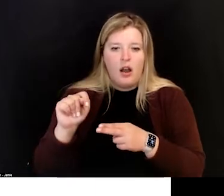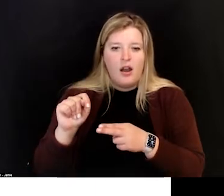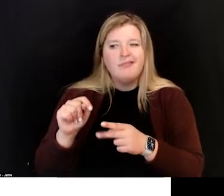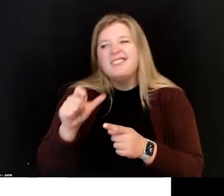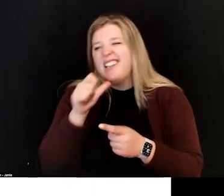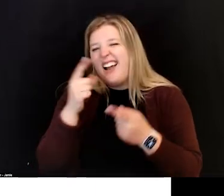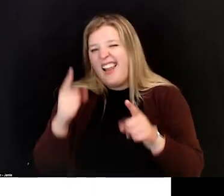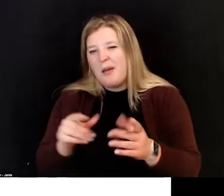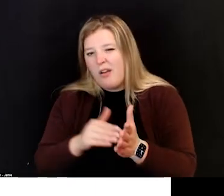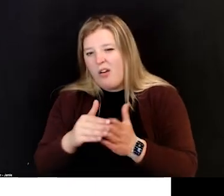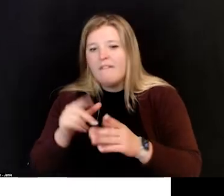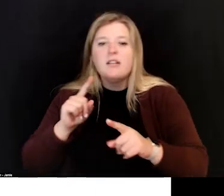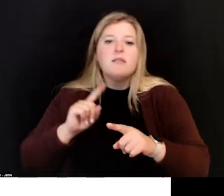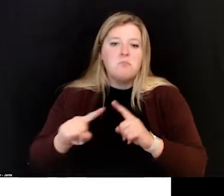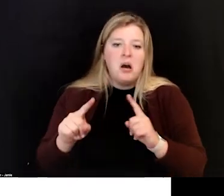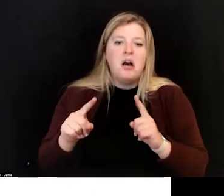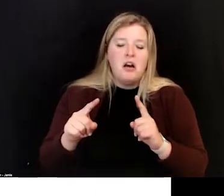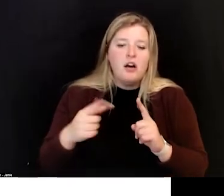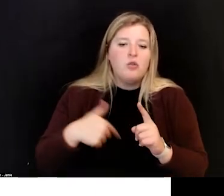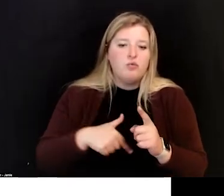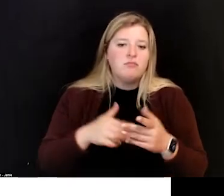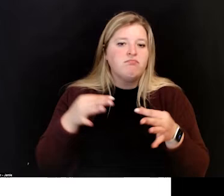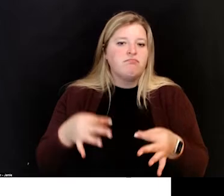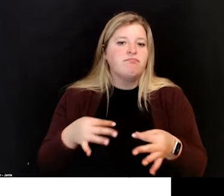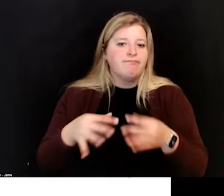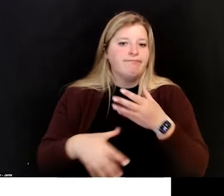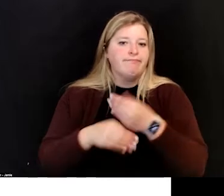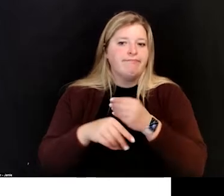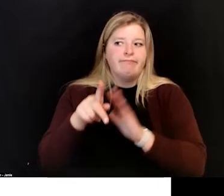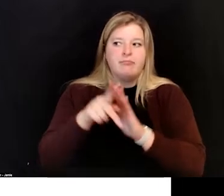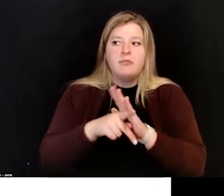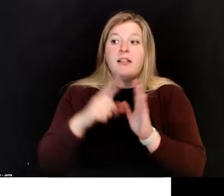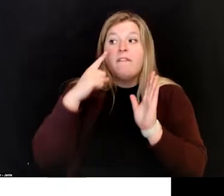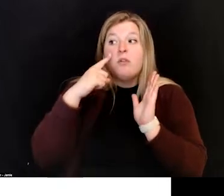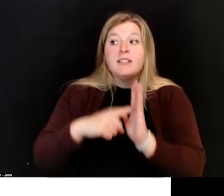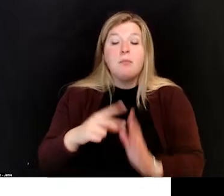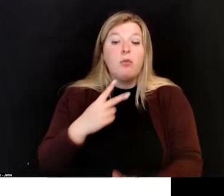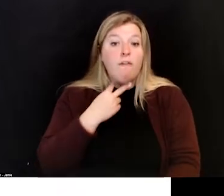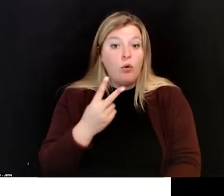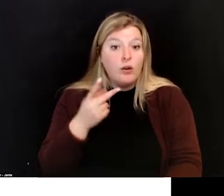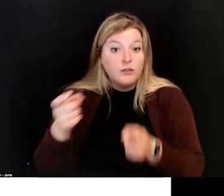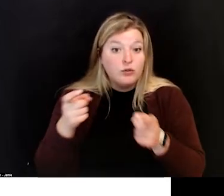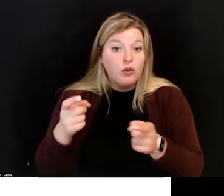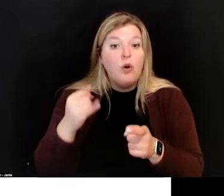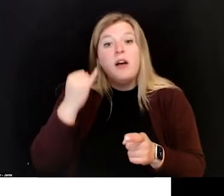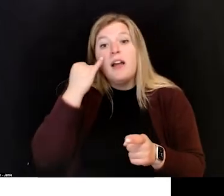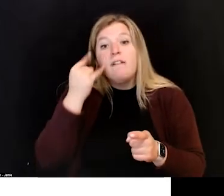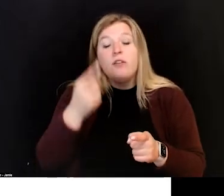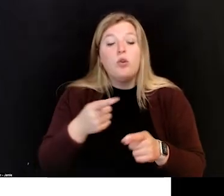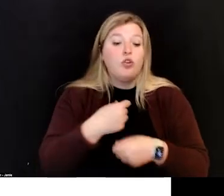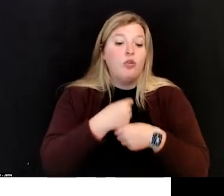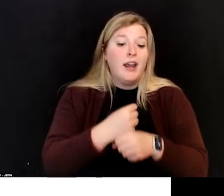and it's about supporting voice control. If you are creating something with a single letter keyboard shortcut, like you hit the letter A